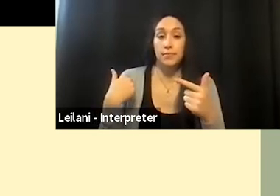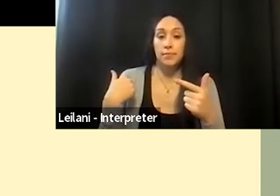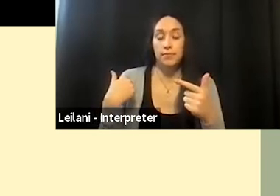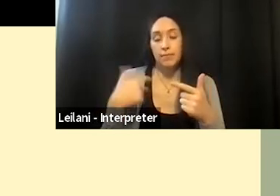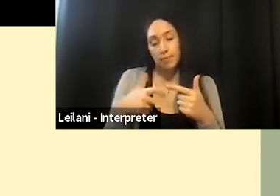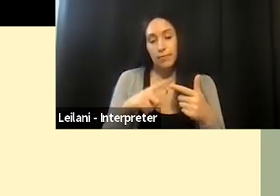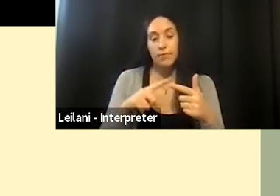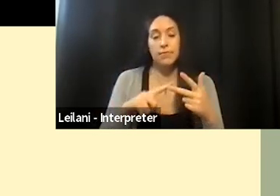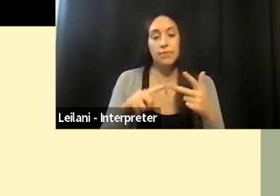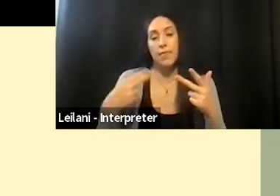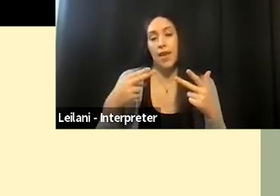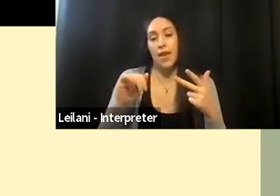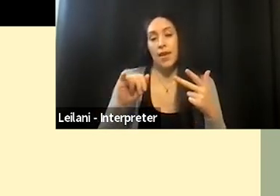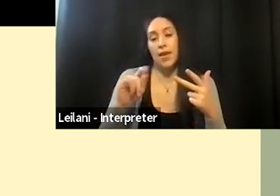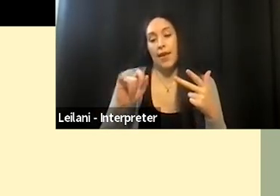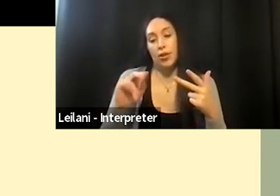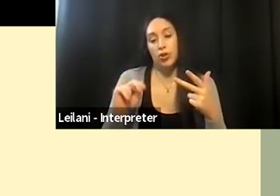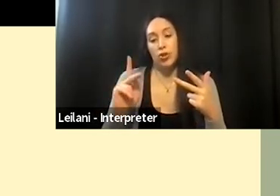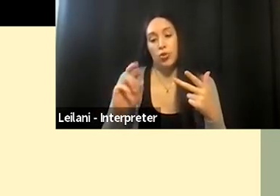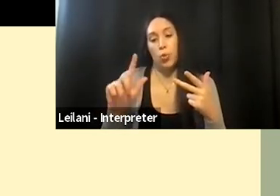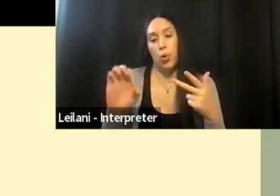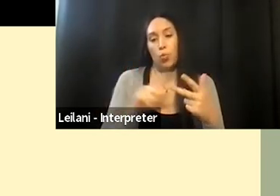live interpretation and Spanish interpretation.